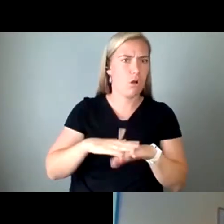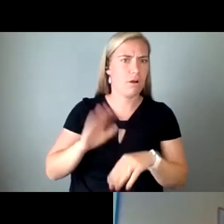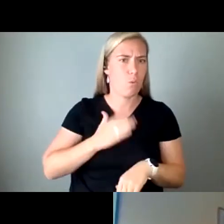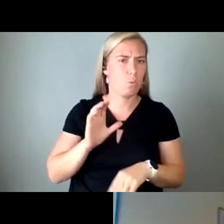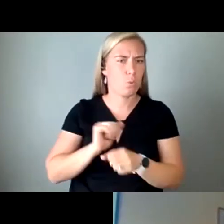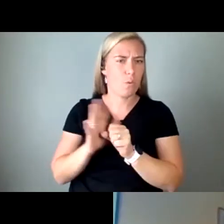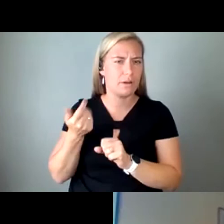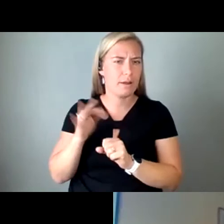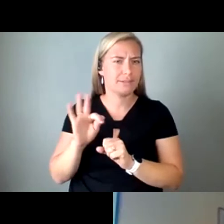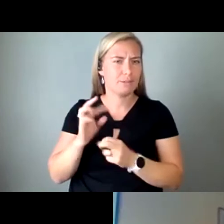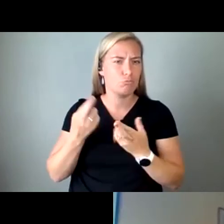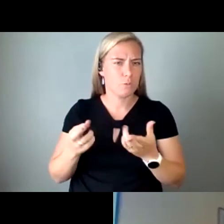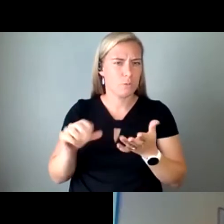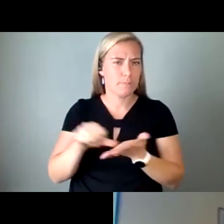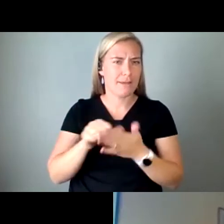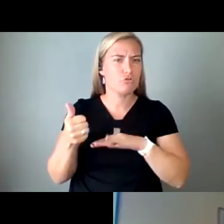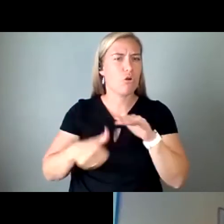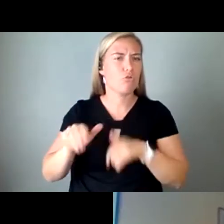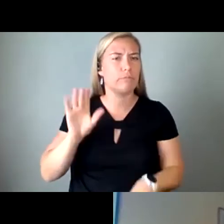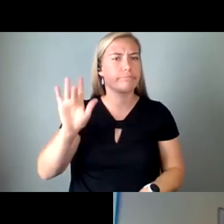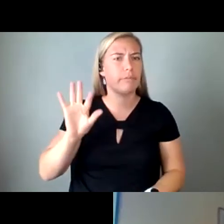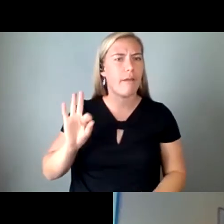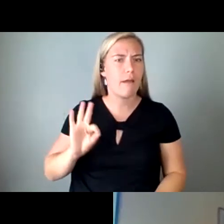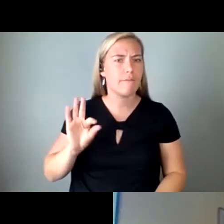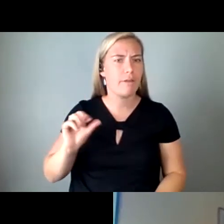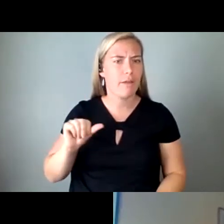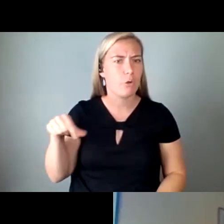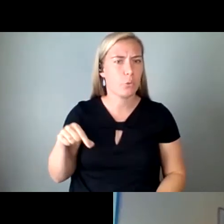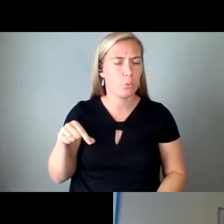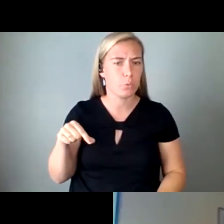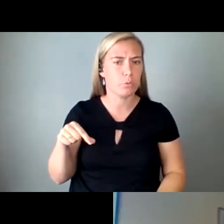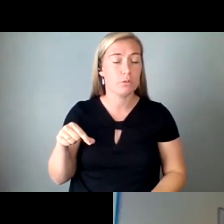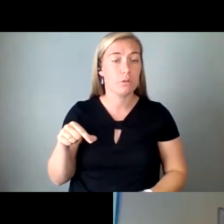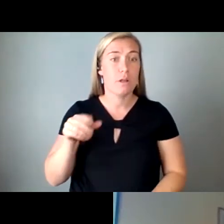under the FAQ section. That includes questions that are being submitted today I see several